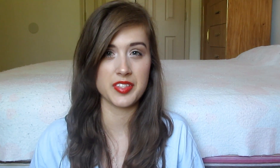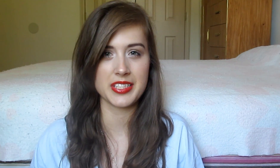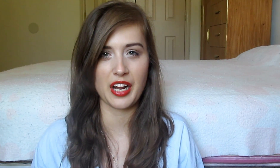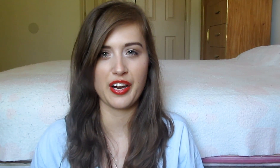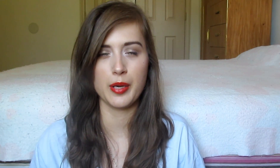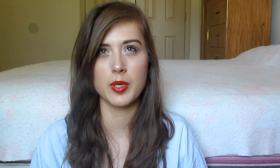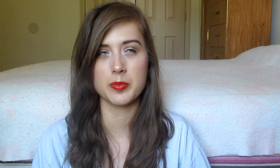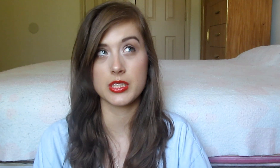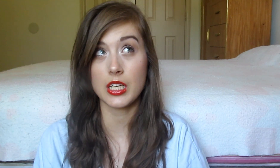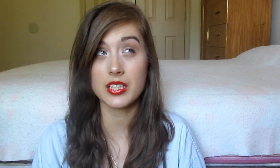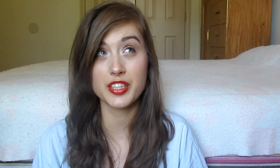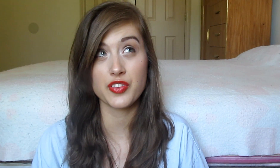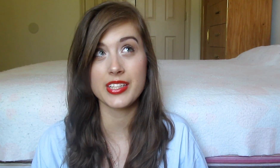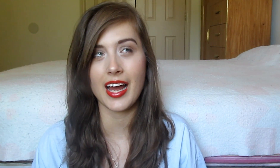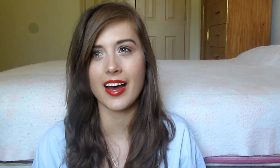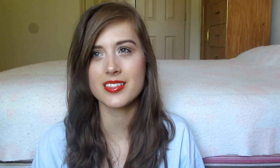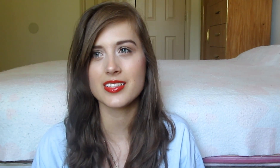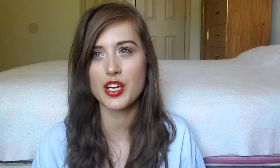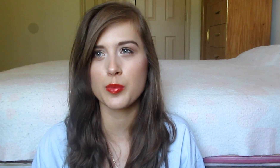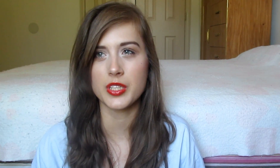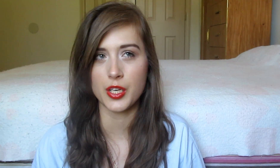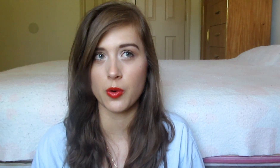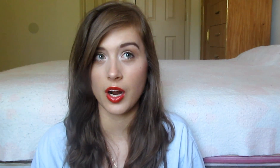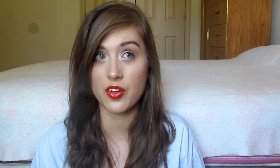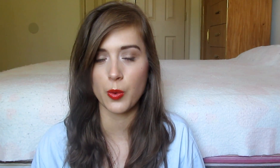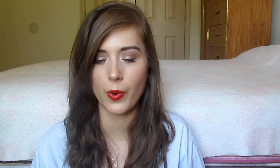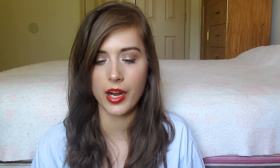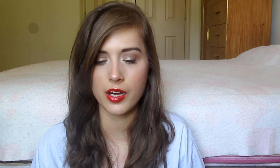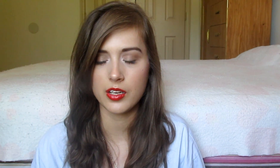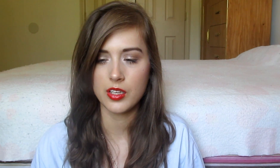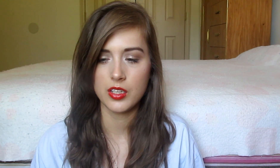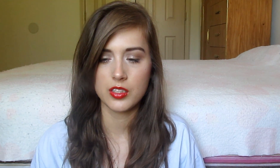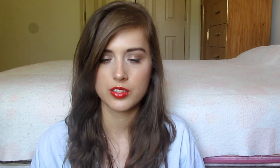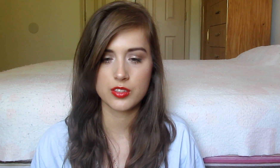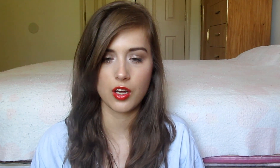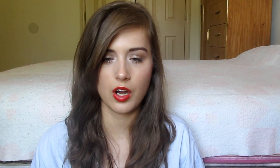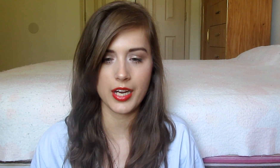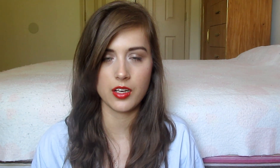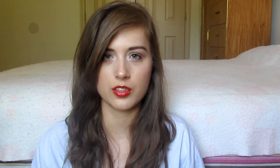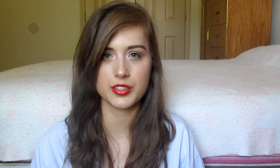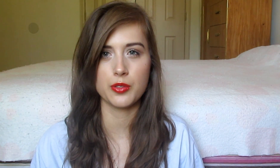have the time and I’m slightly afraid to ask them to go out of their way so I also